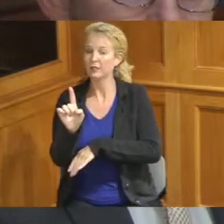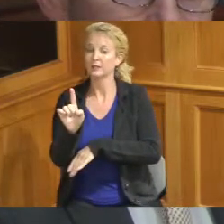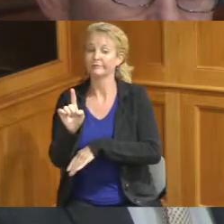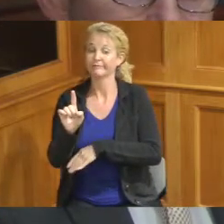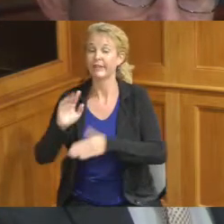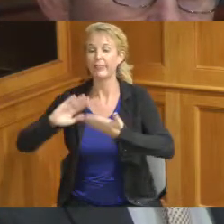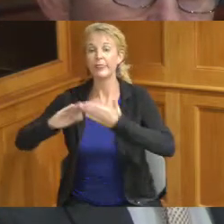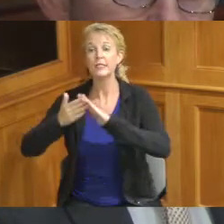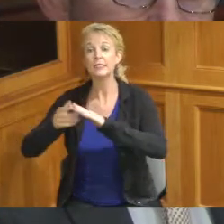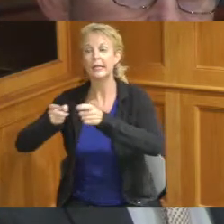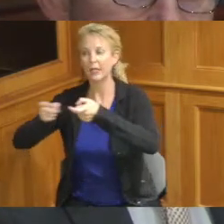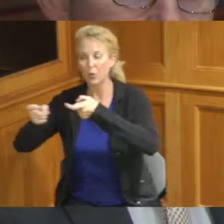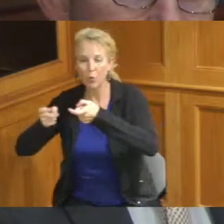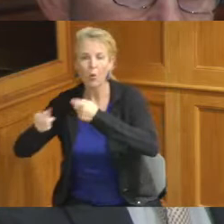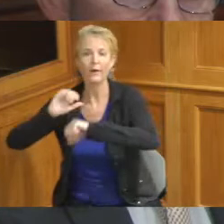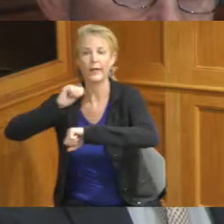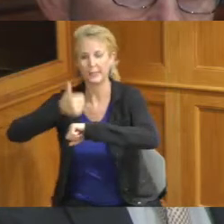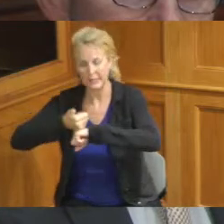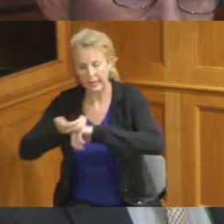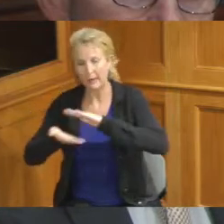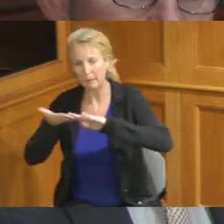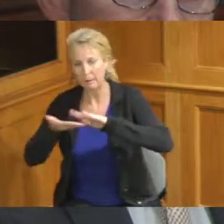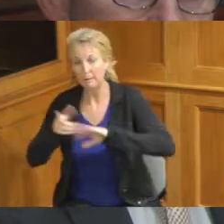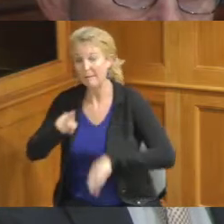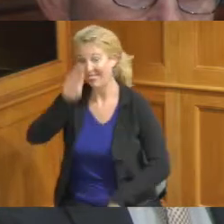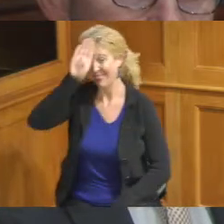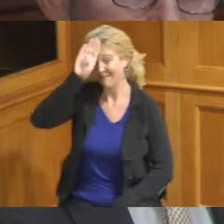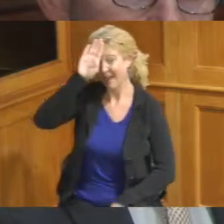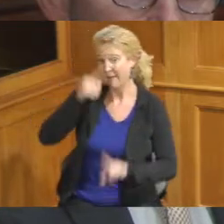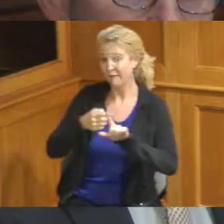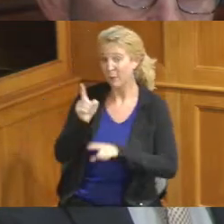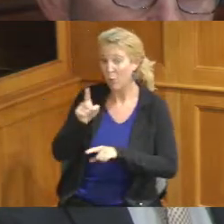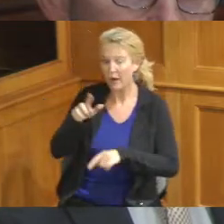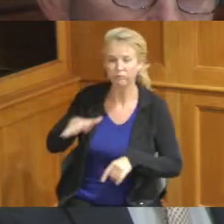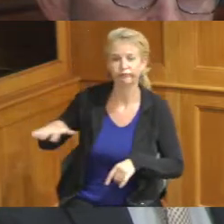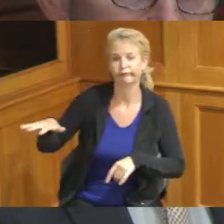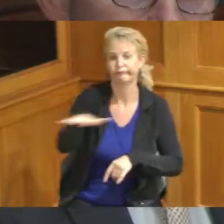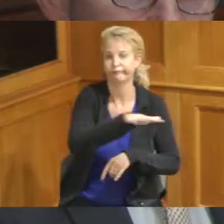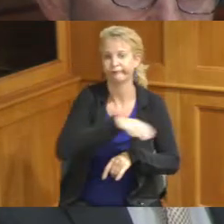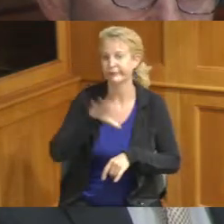the event and organizes it the firefighters are from all over the county and so we recognized all